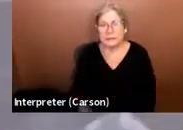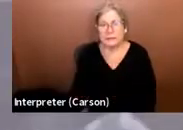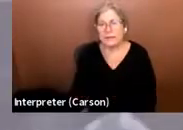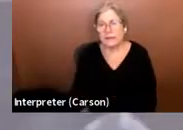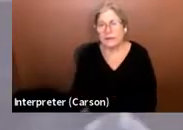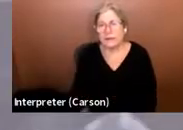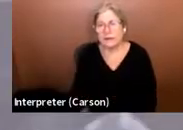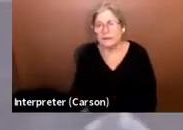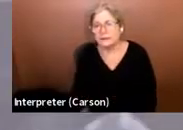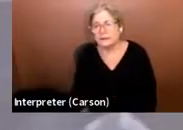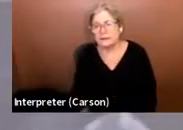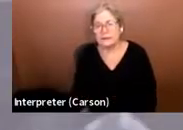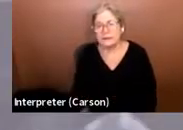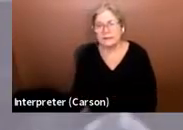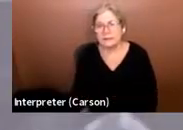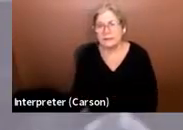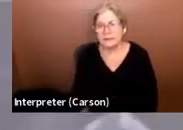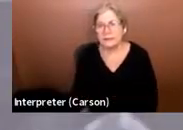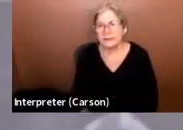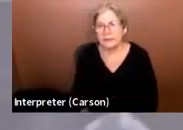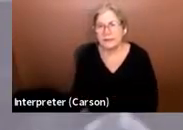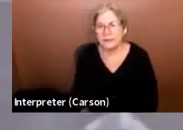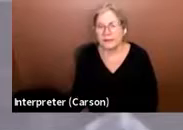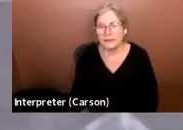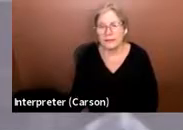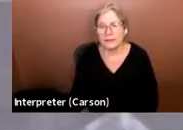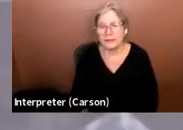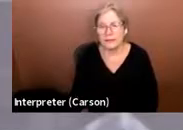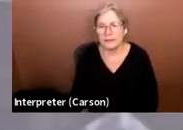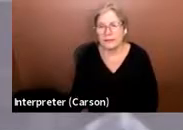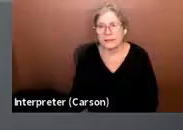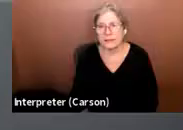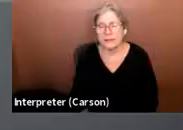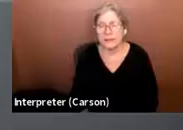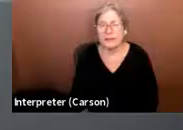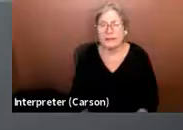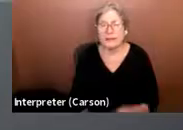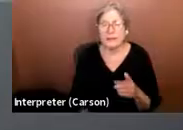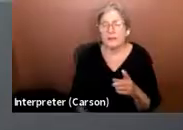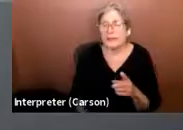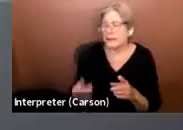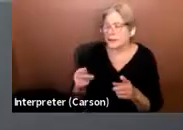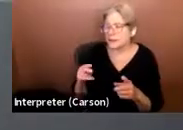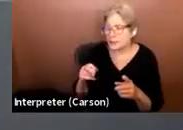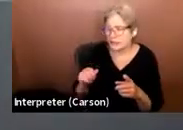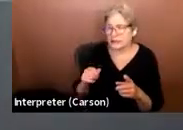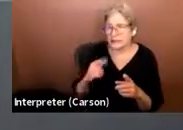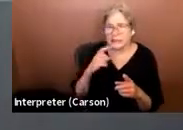Gina Gagliano: Yeah. It is